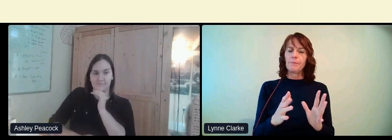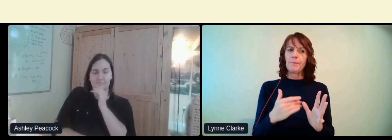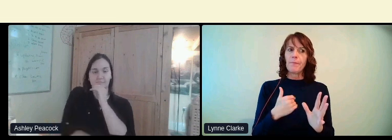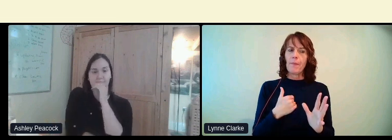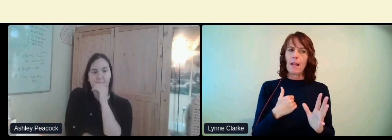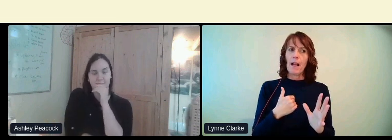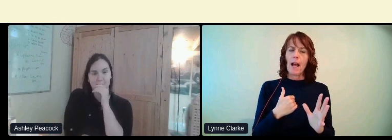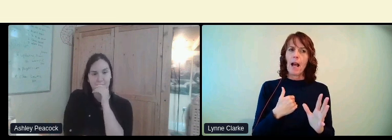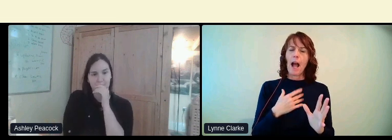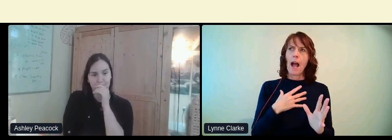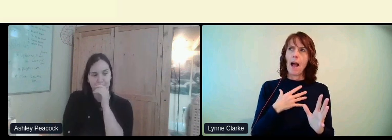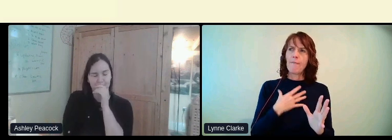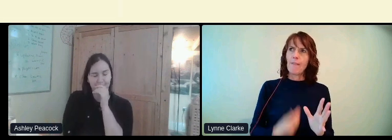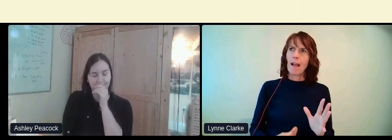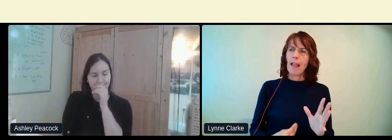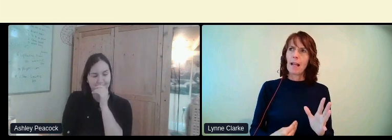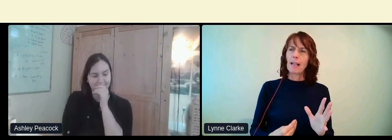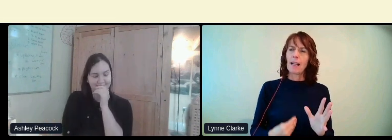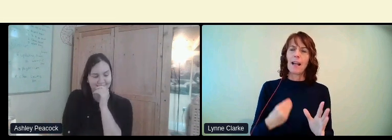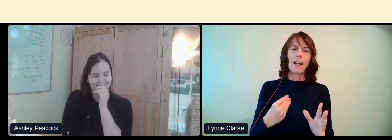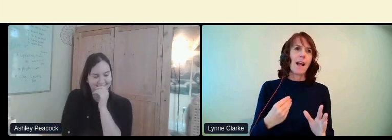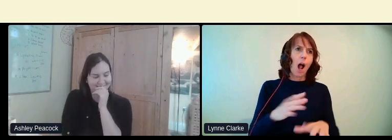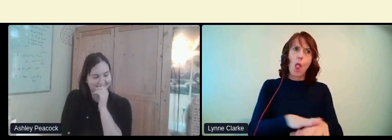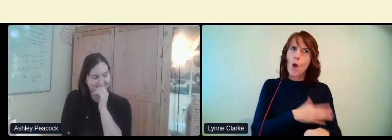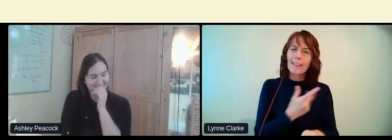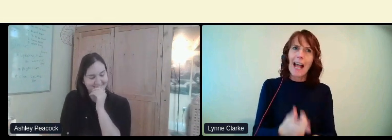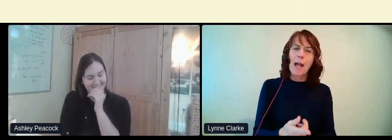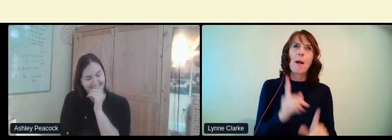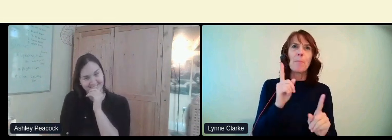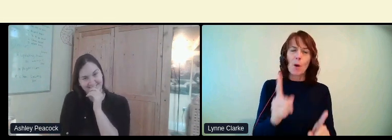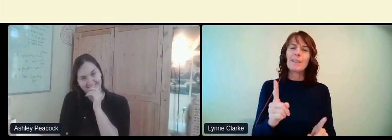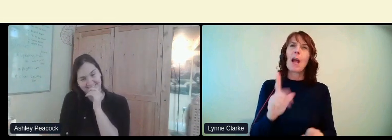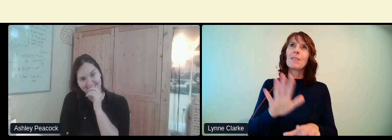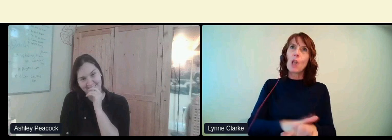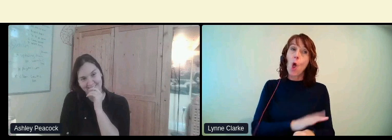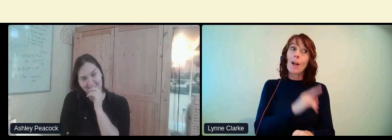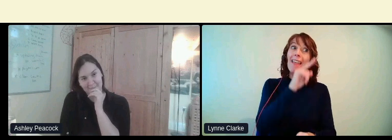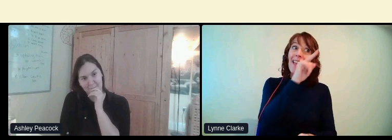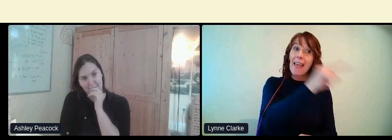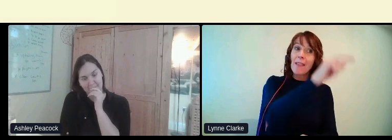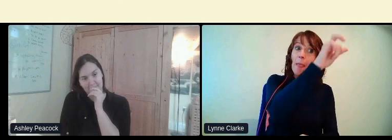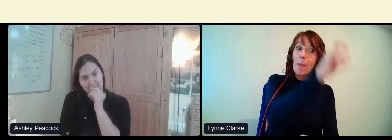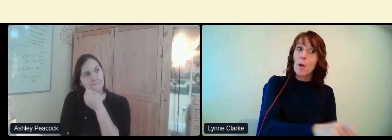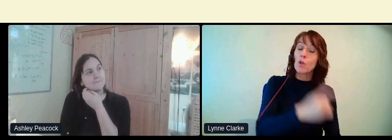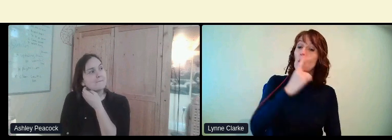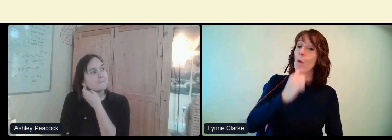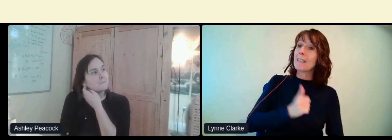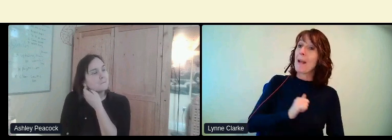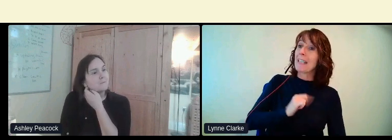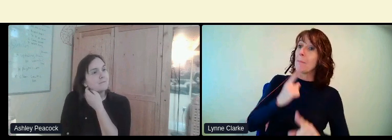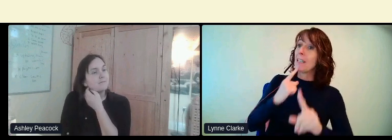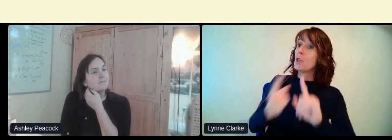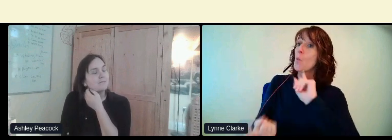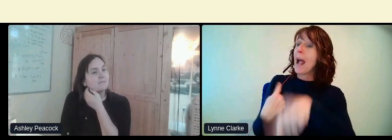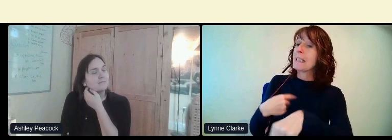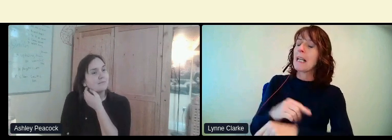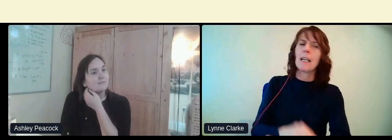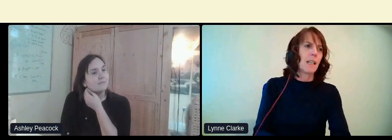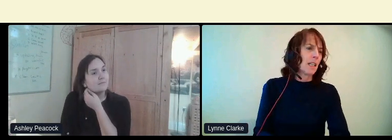It felt like it took absolutely ages. It probably wasn't that long but obviously it was longer than the person behind the bar was expecting because she asked it like two or three